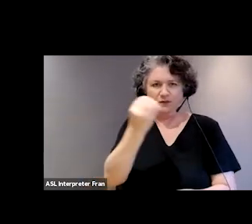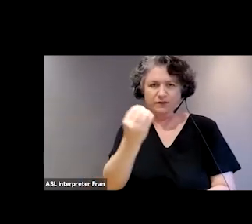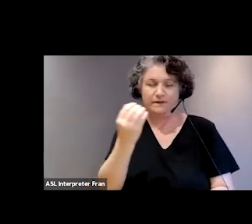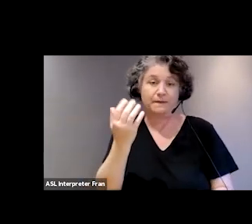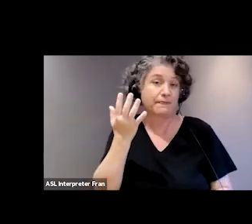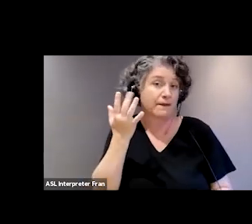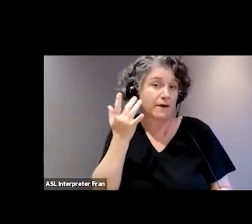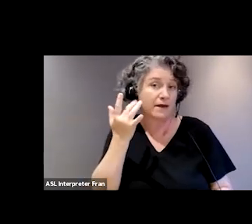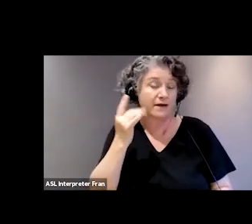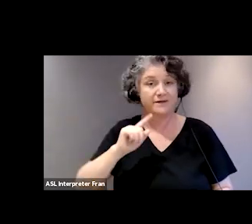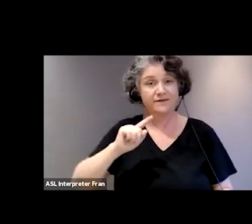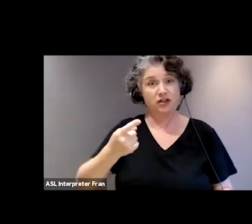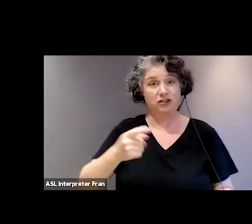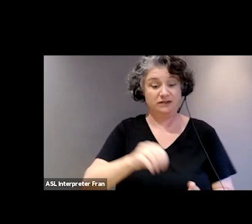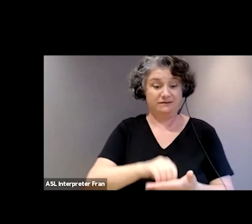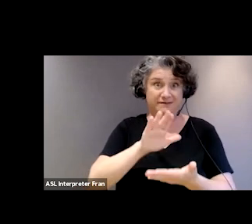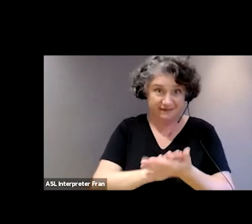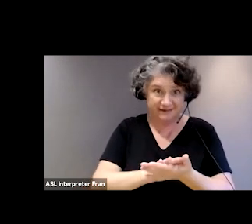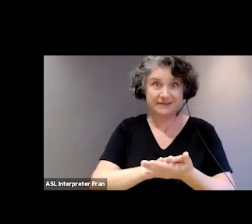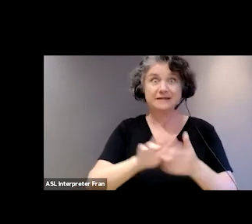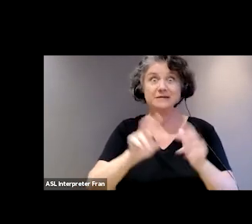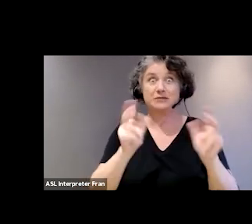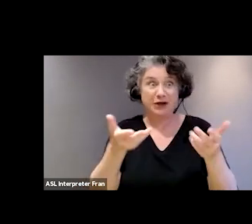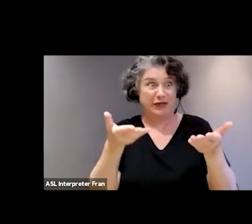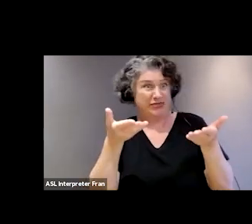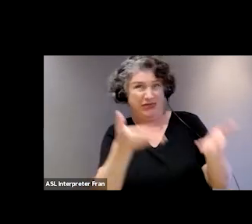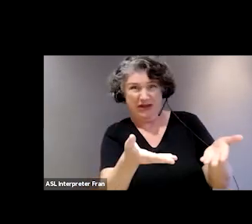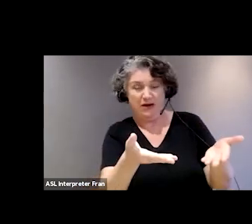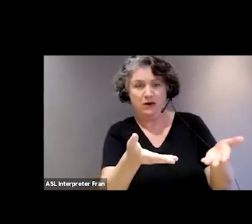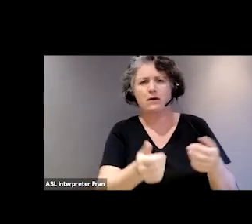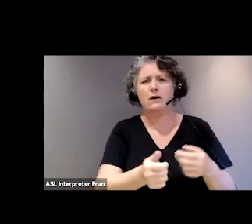Is there any kind of particular plan for remediation? Obviously we don